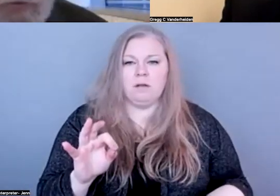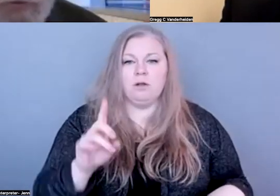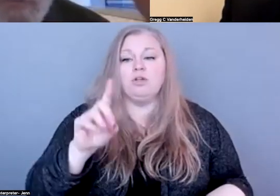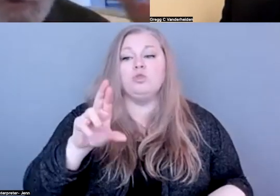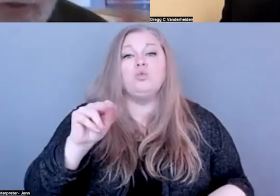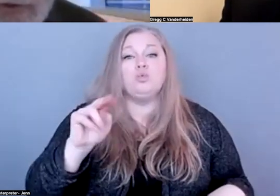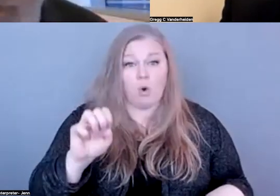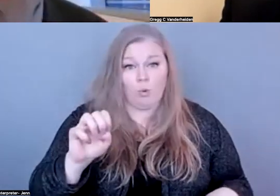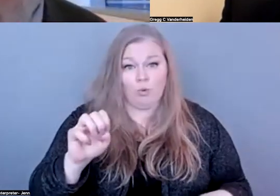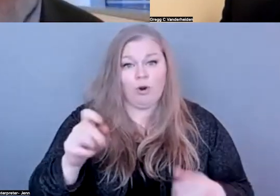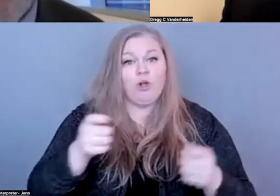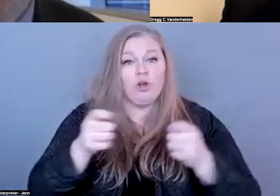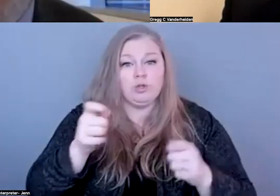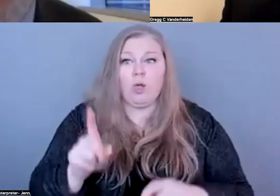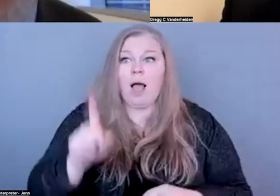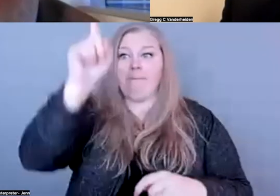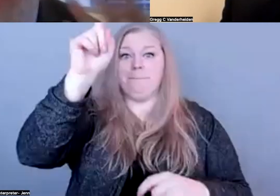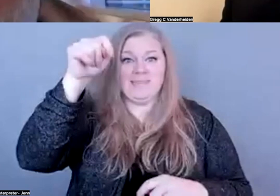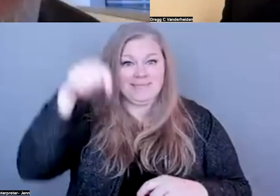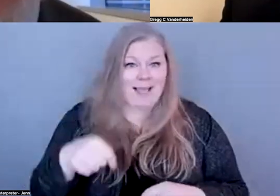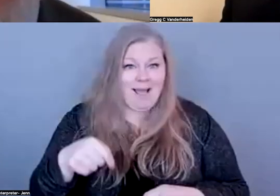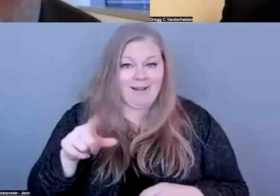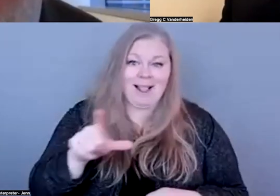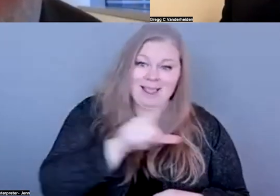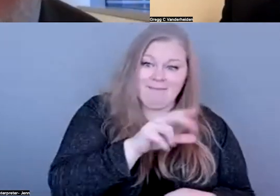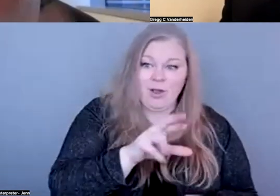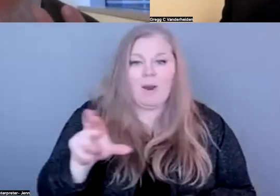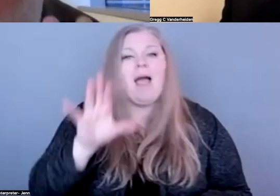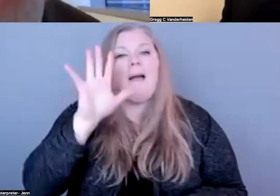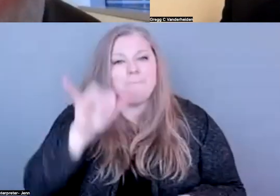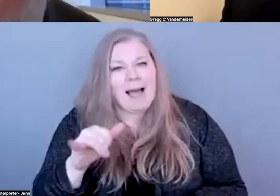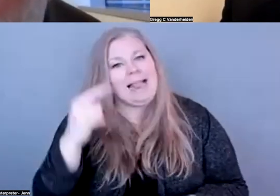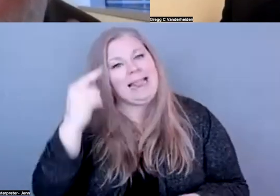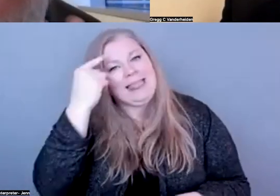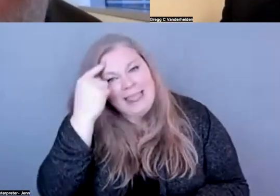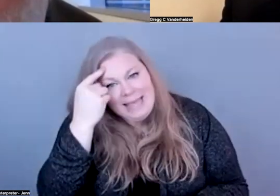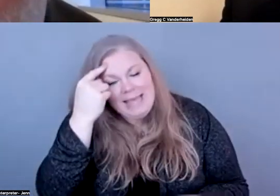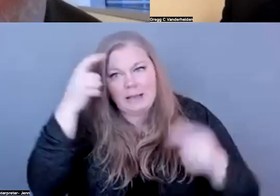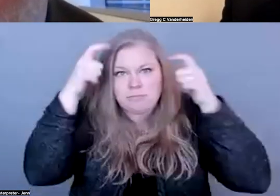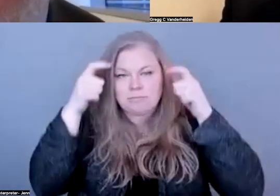controlled up and down left and right, by simply by thinking and consequently, creating patterns.